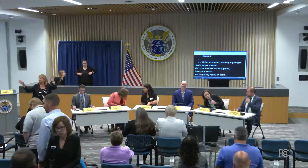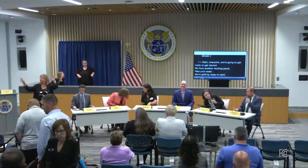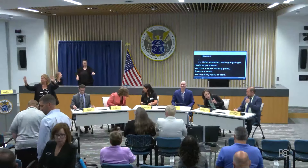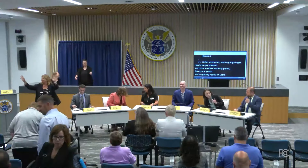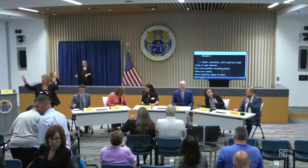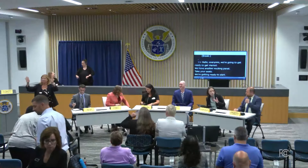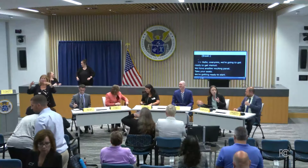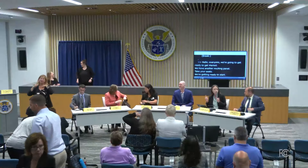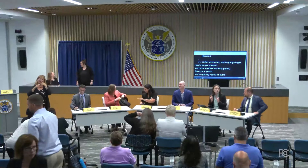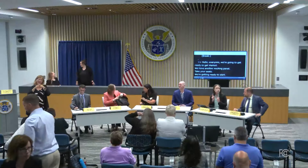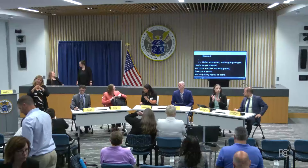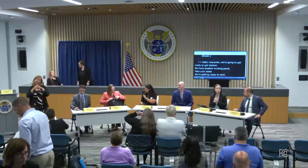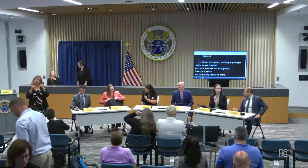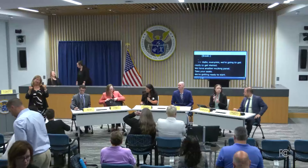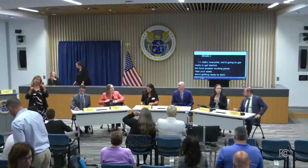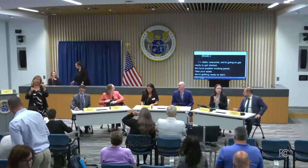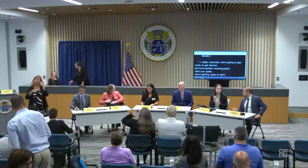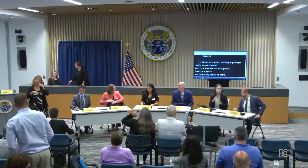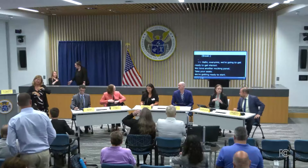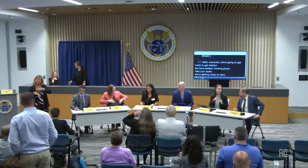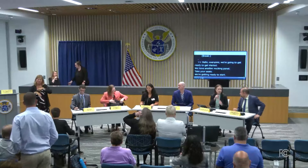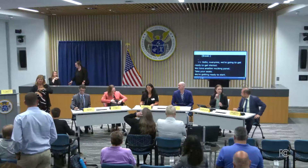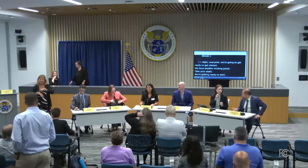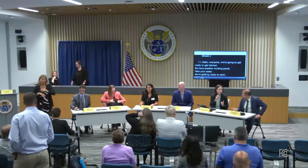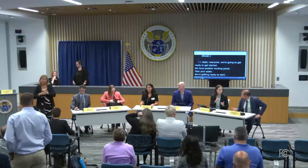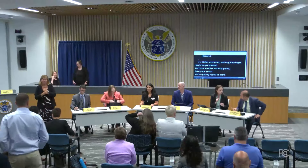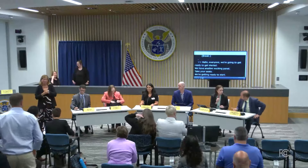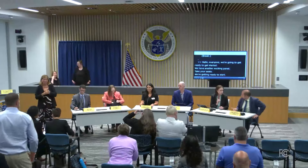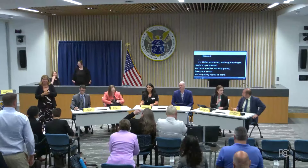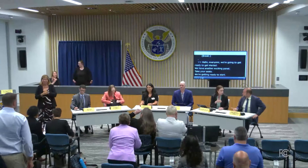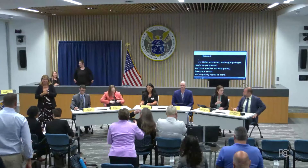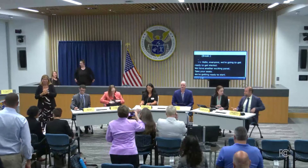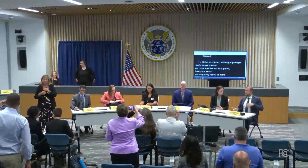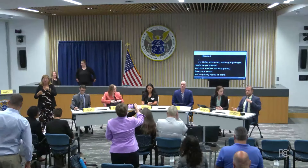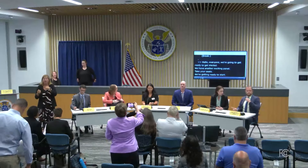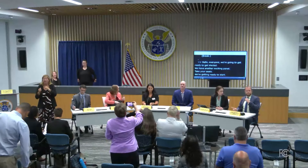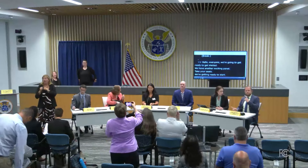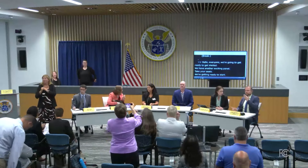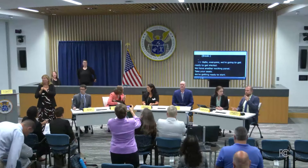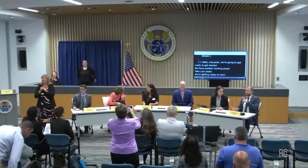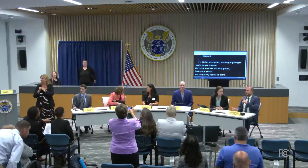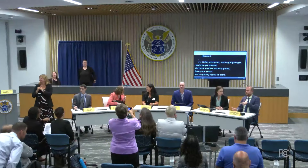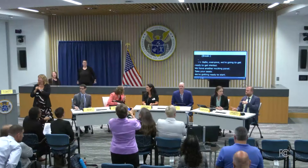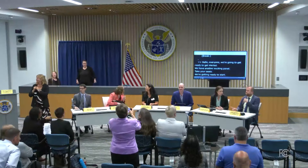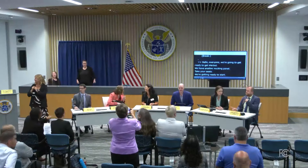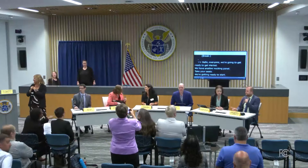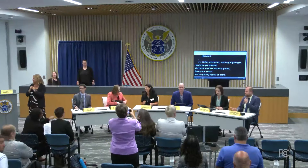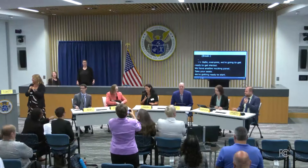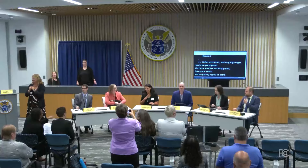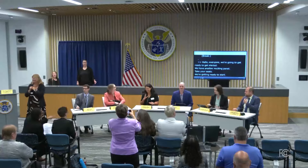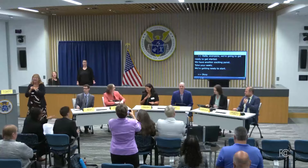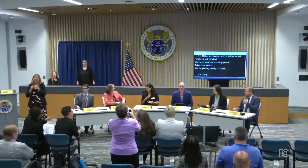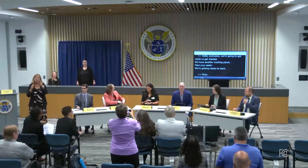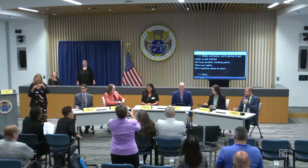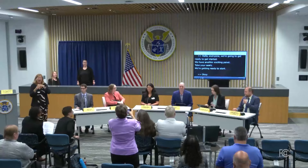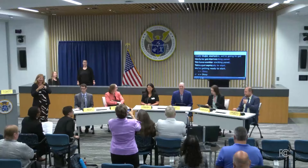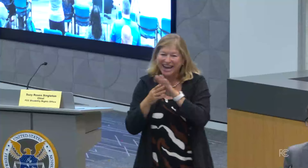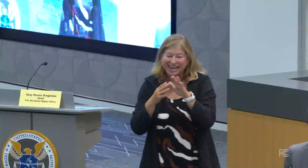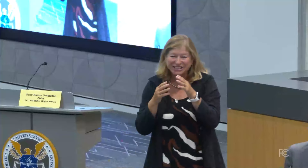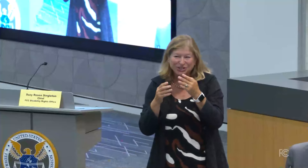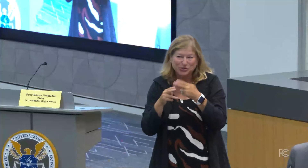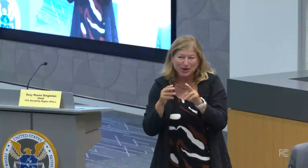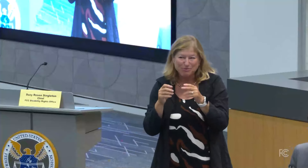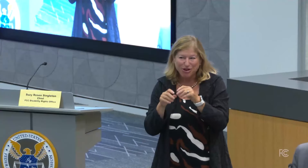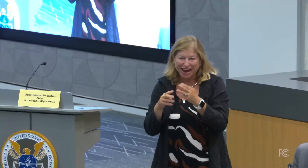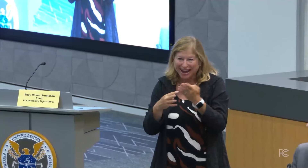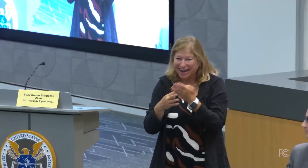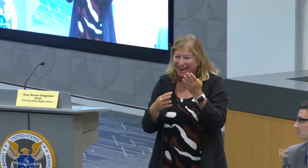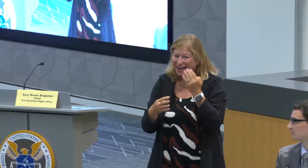WE'RE GETTING READY TO